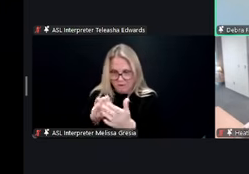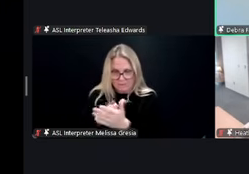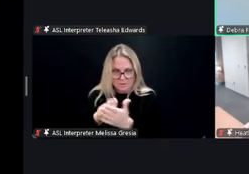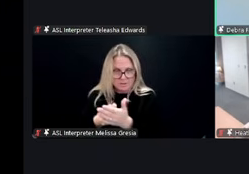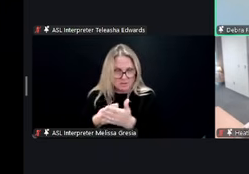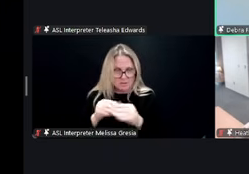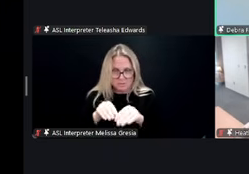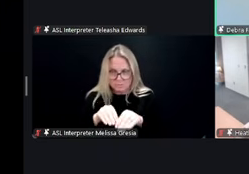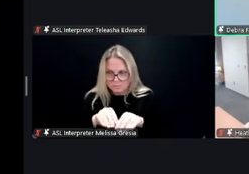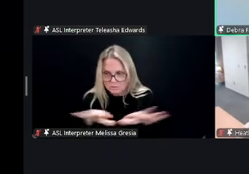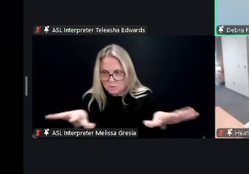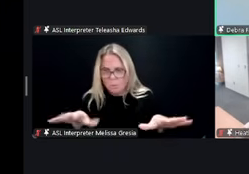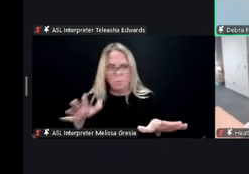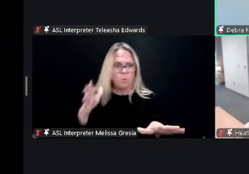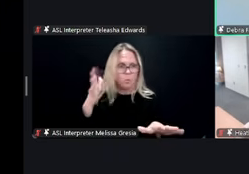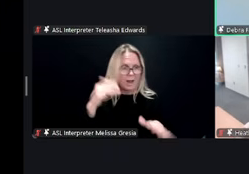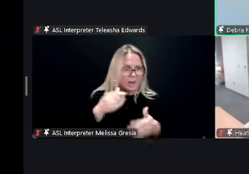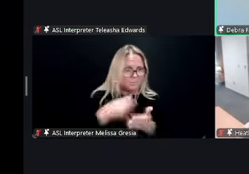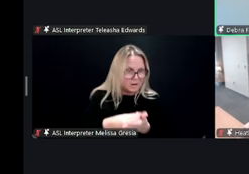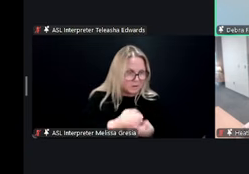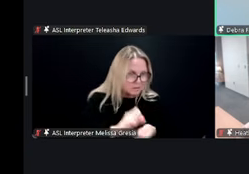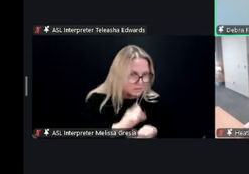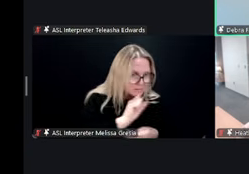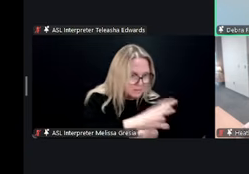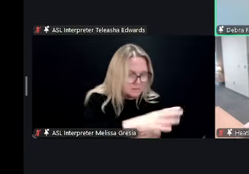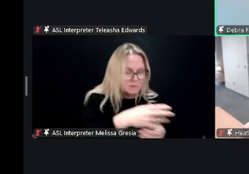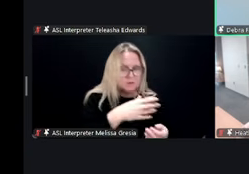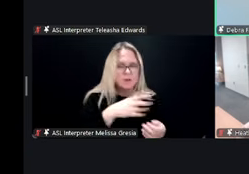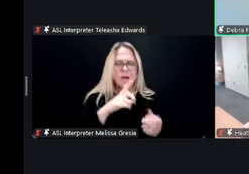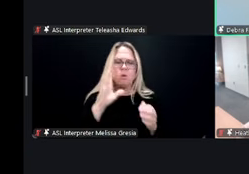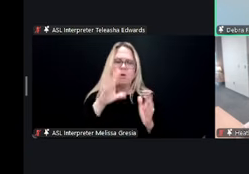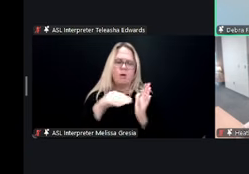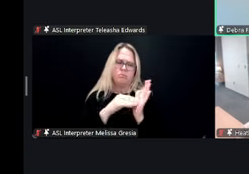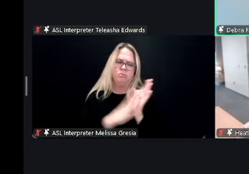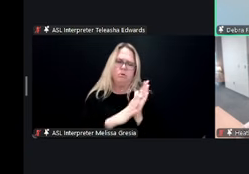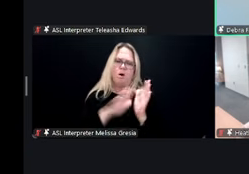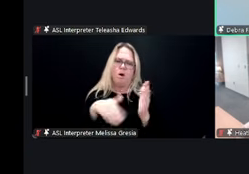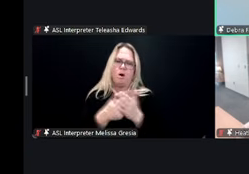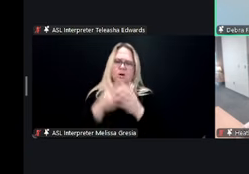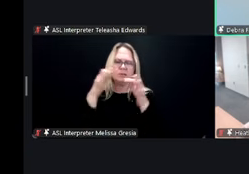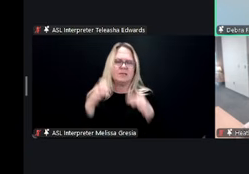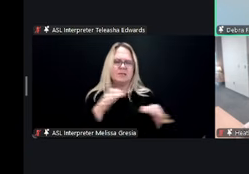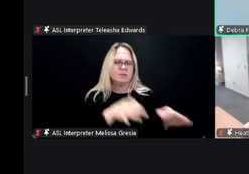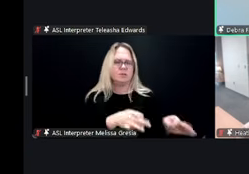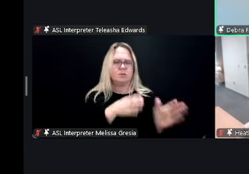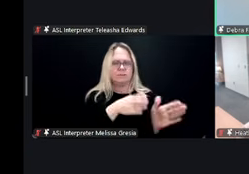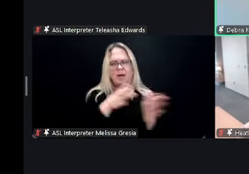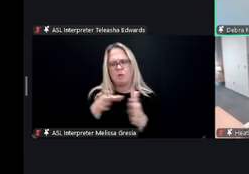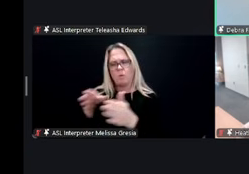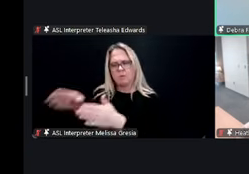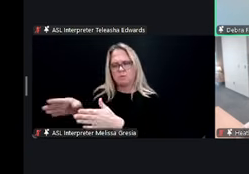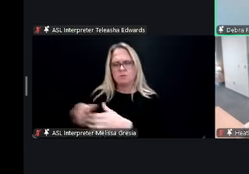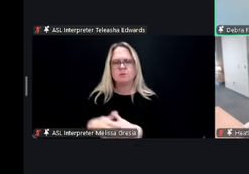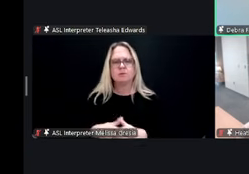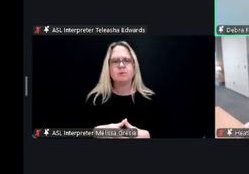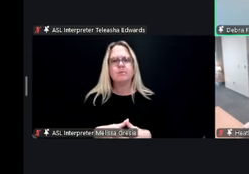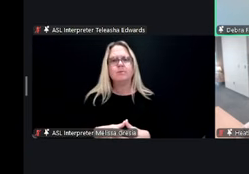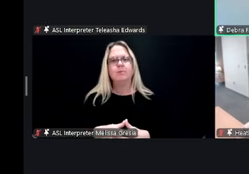why funds are distributed, um, reflects a little bit about those decision pathways. In column